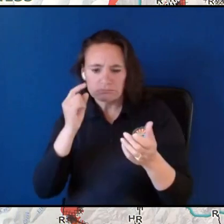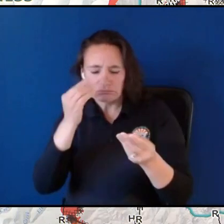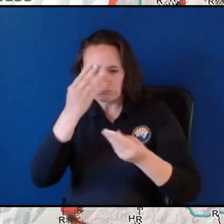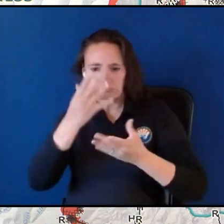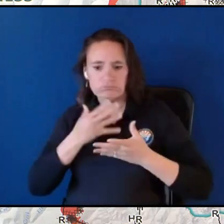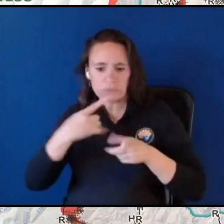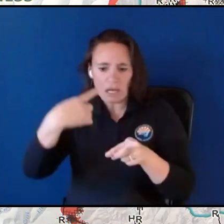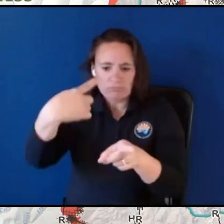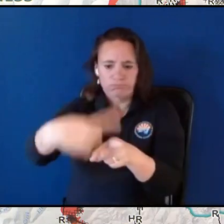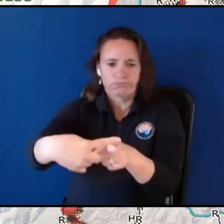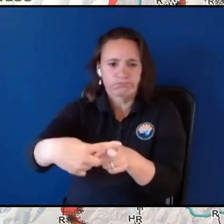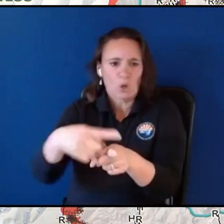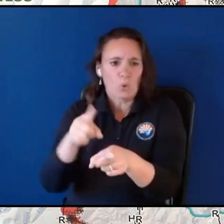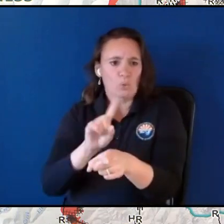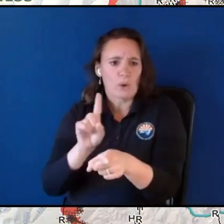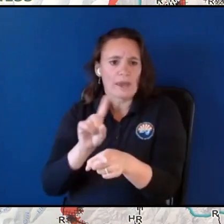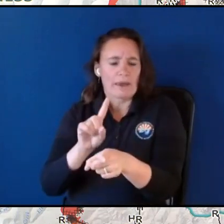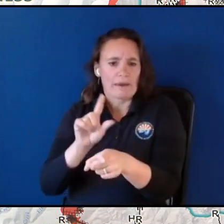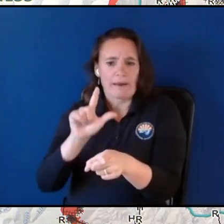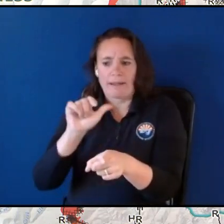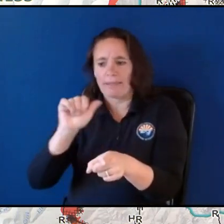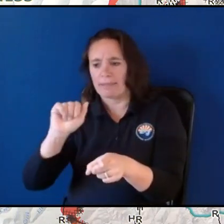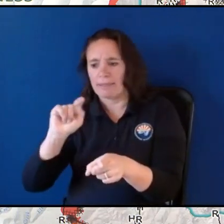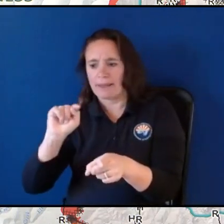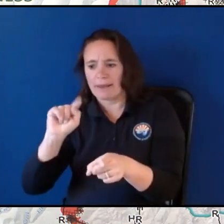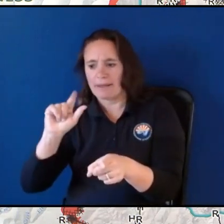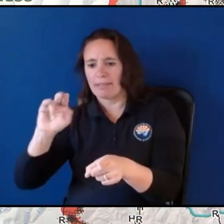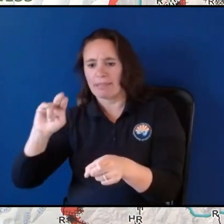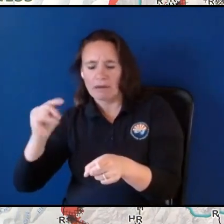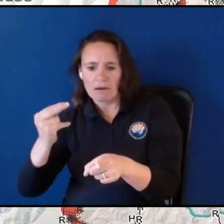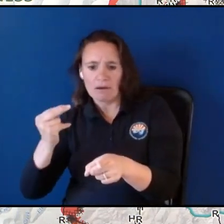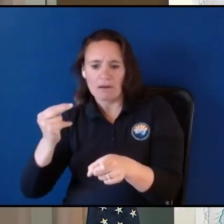to where that that spot is. So, it's a great program.